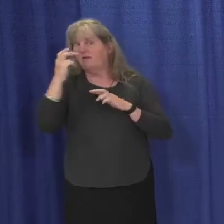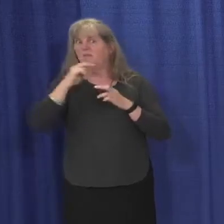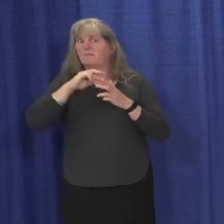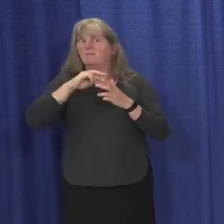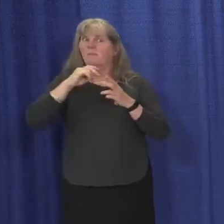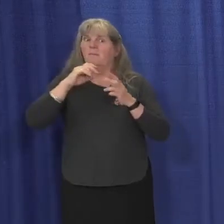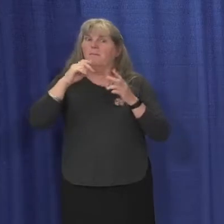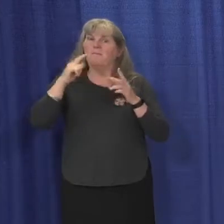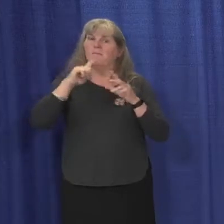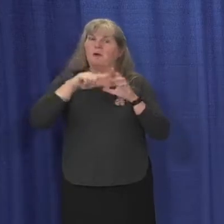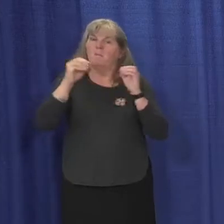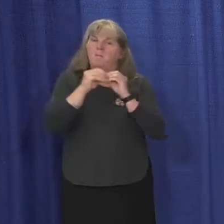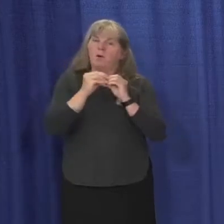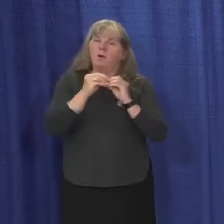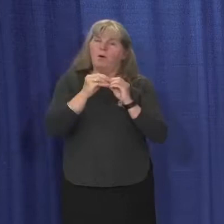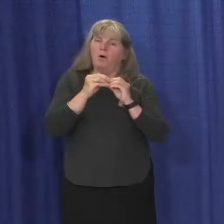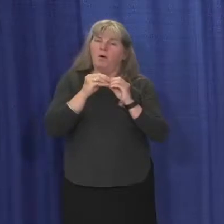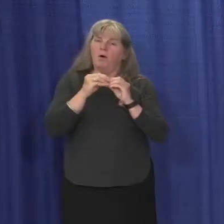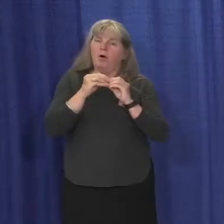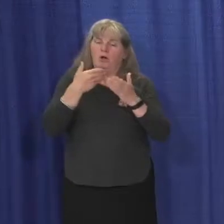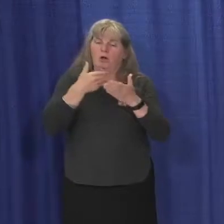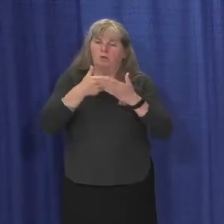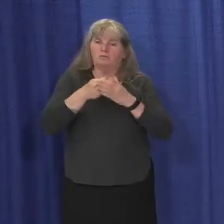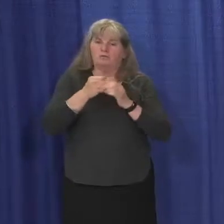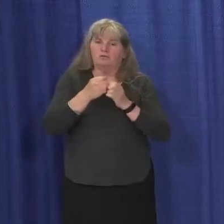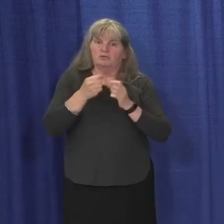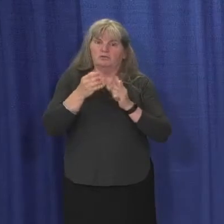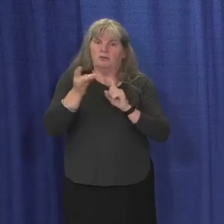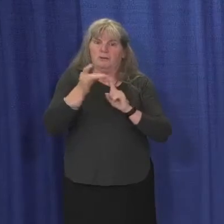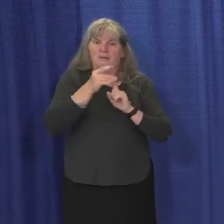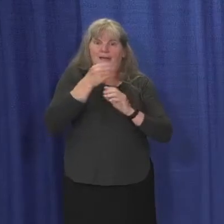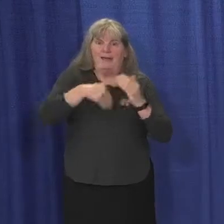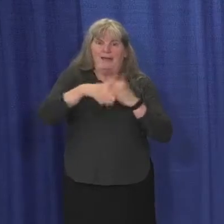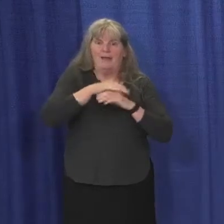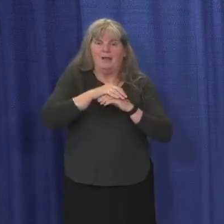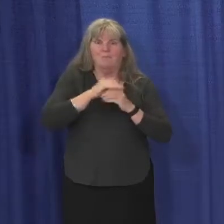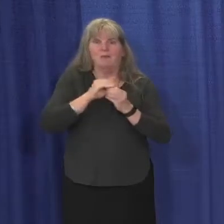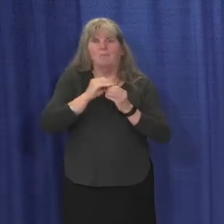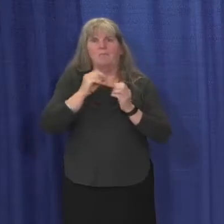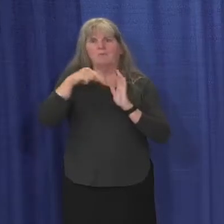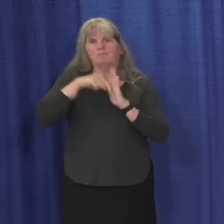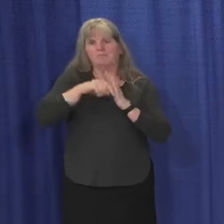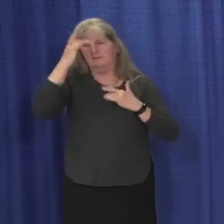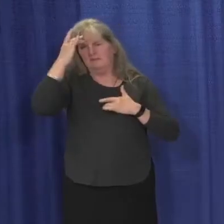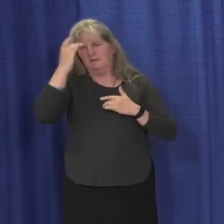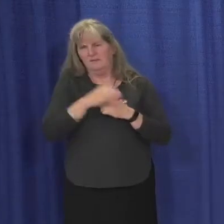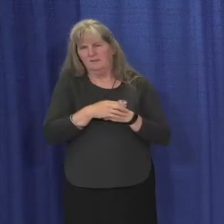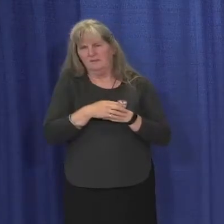so there is another number we are looking at closely and that